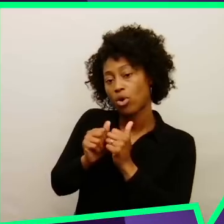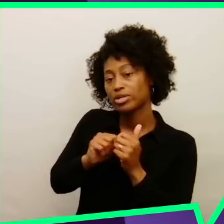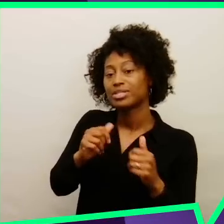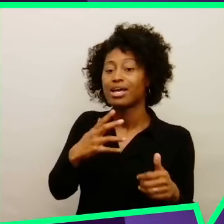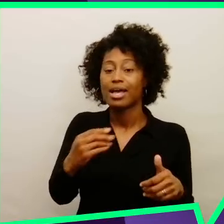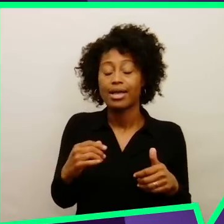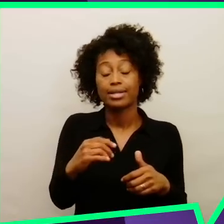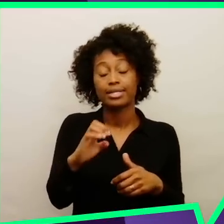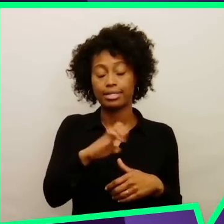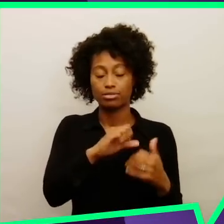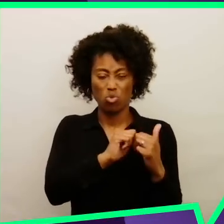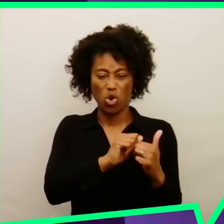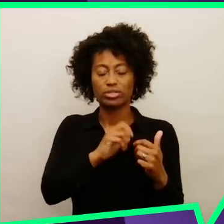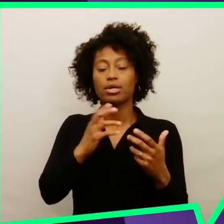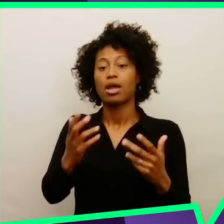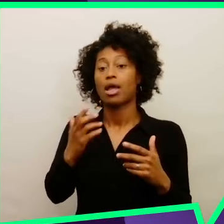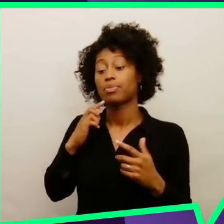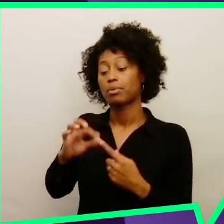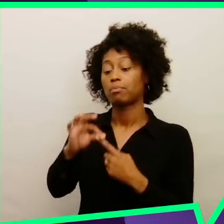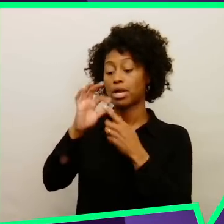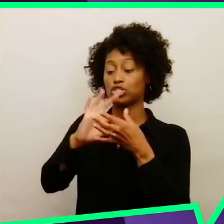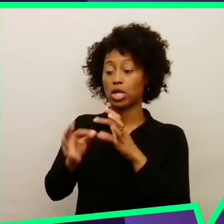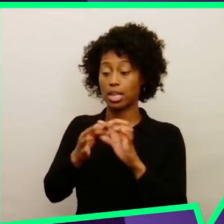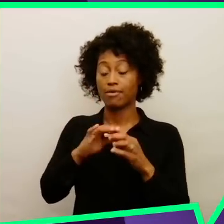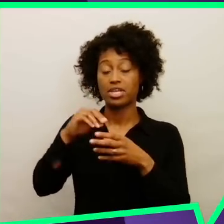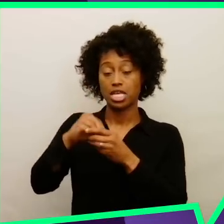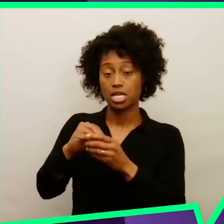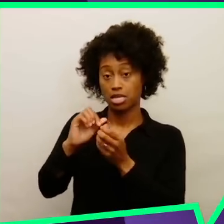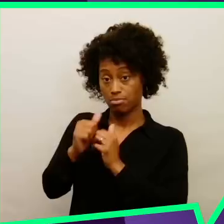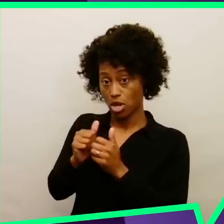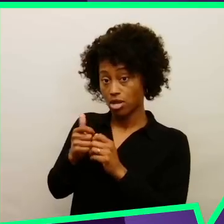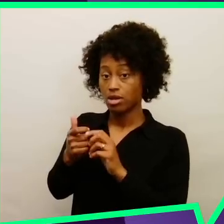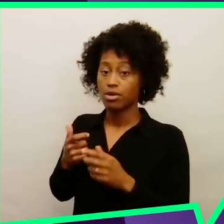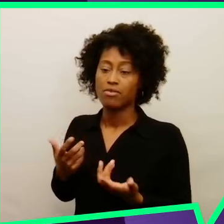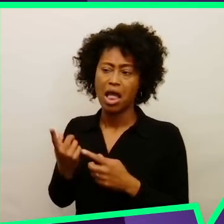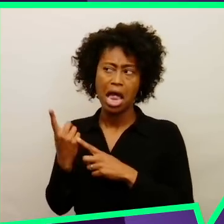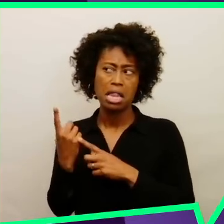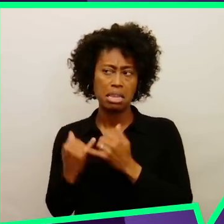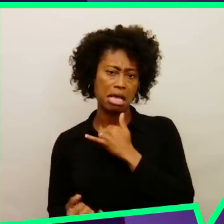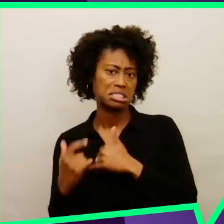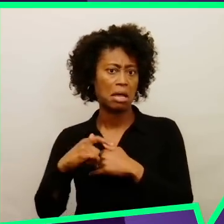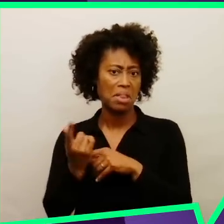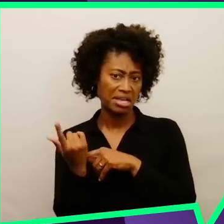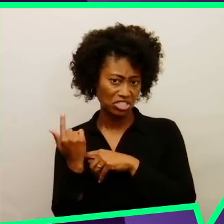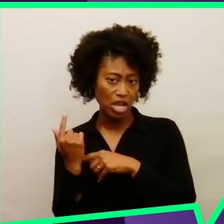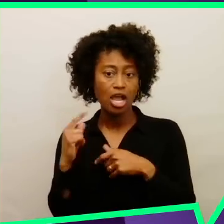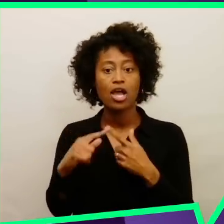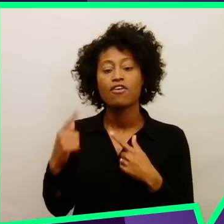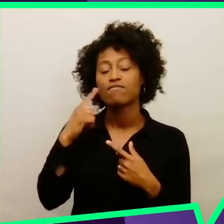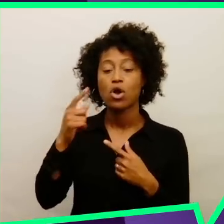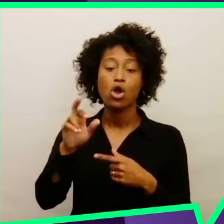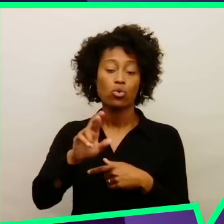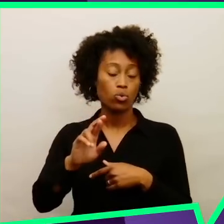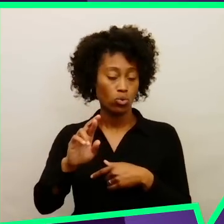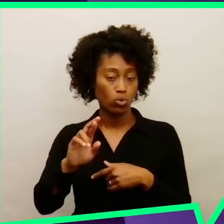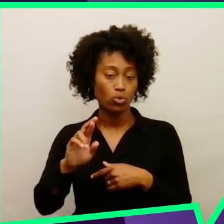I did do the Special Olympics esports from last time for Rocket League in person.